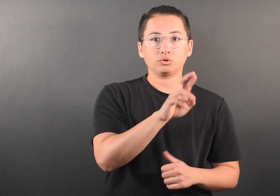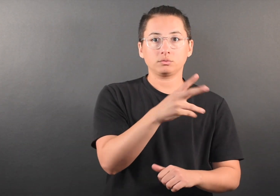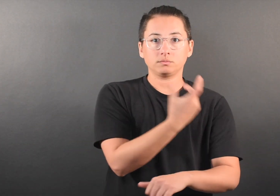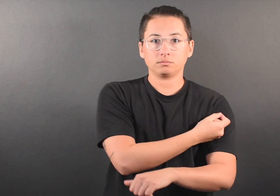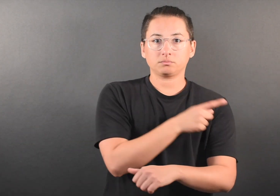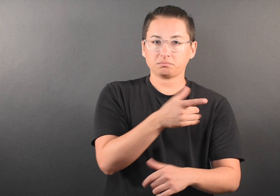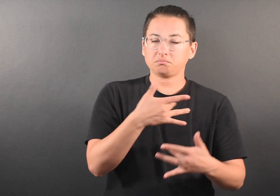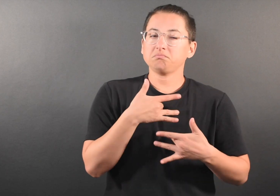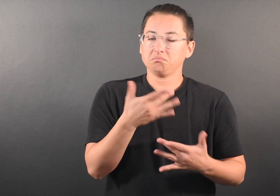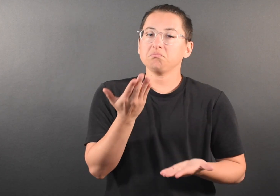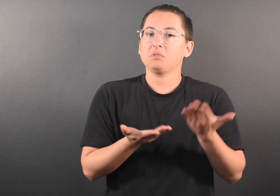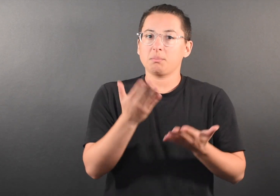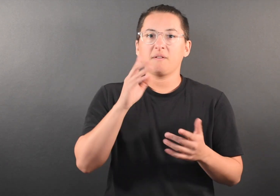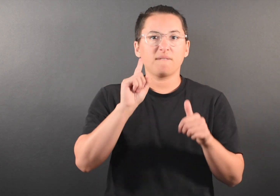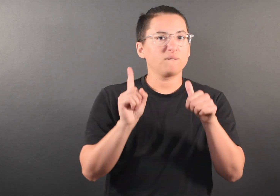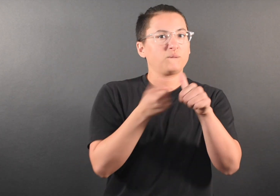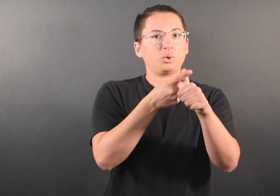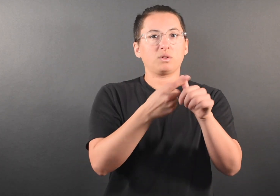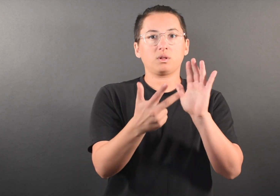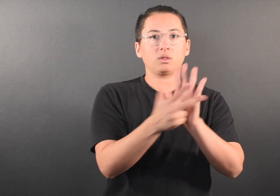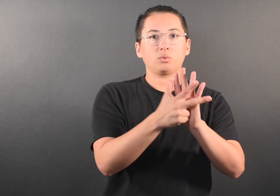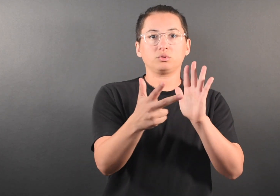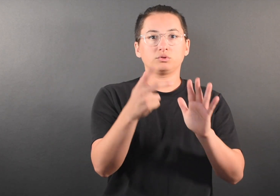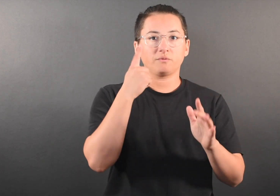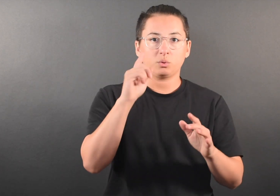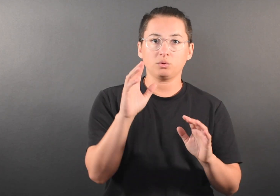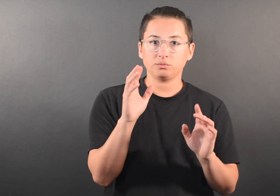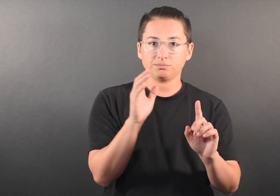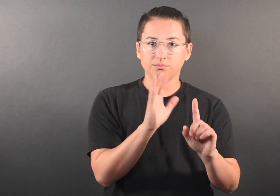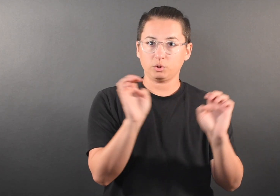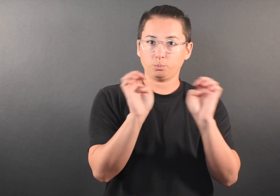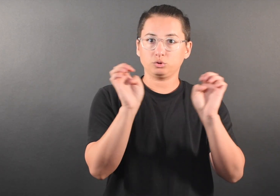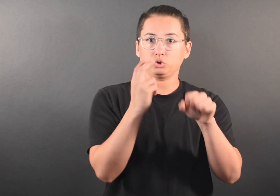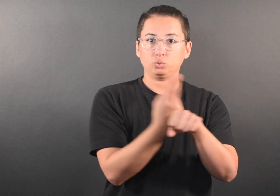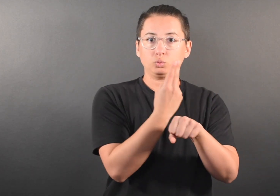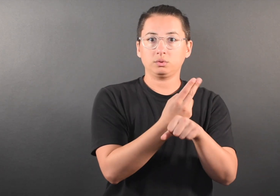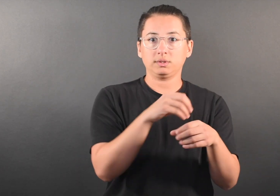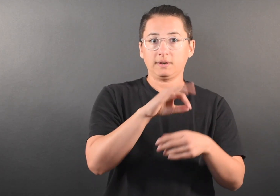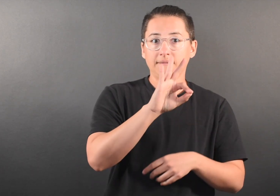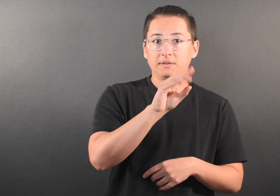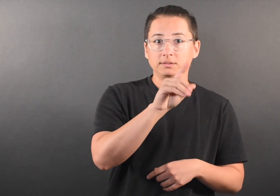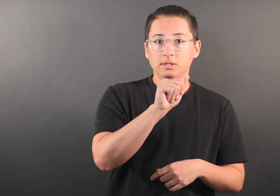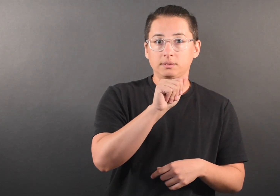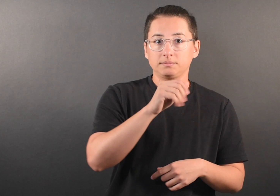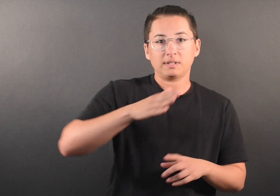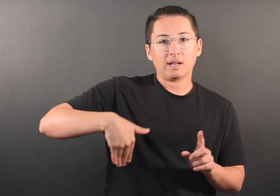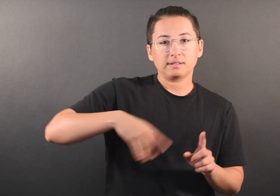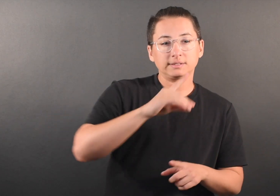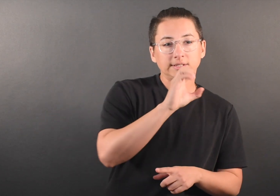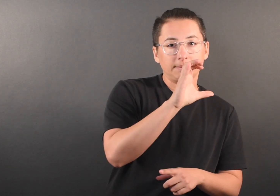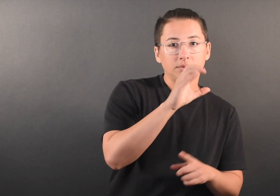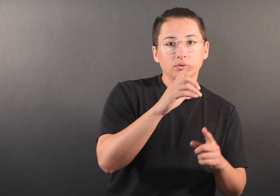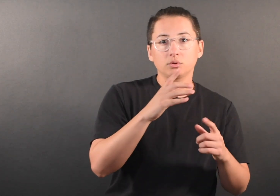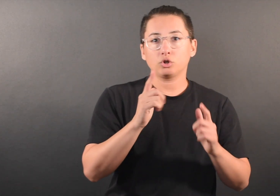first authorized for emergency use by the FDA in the late December/early January timeframe.